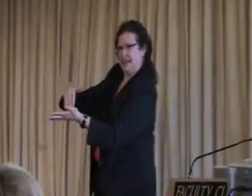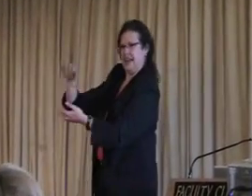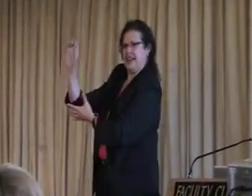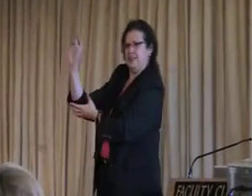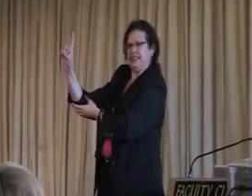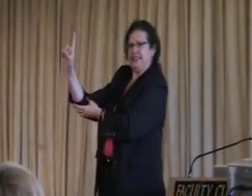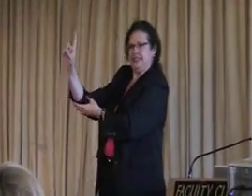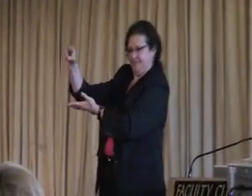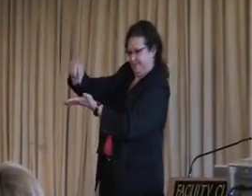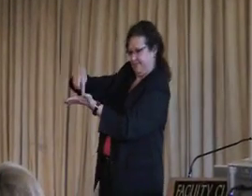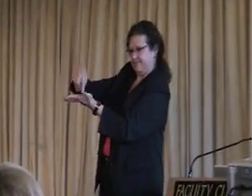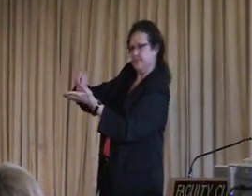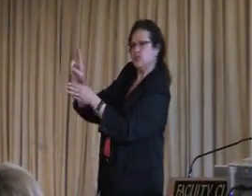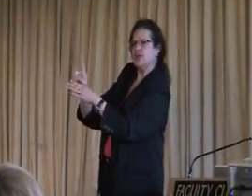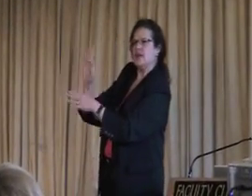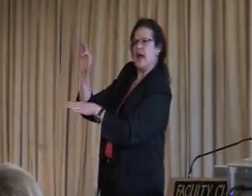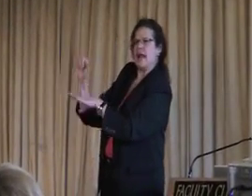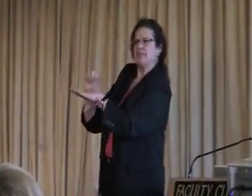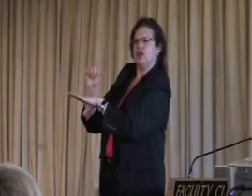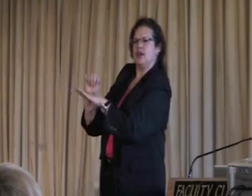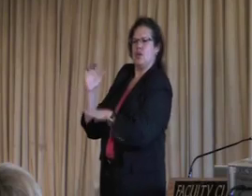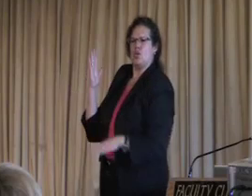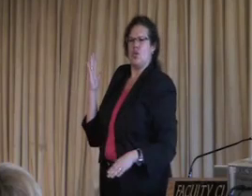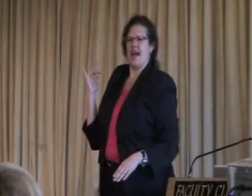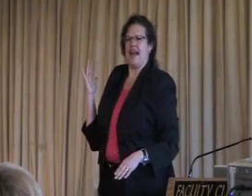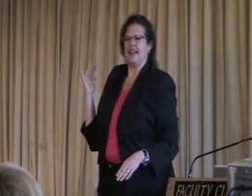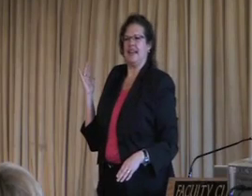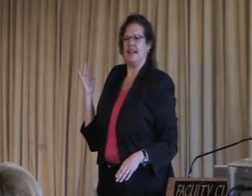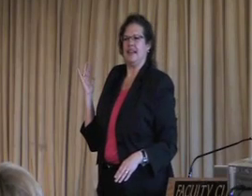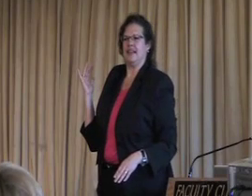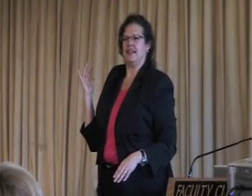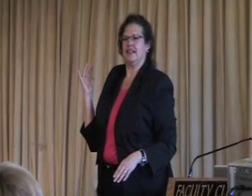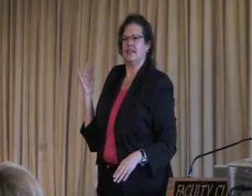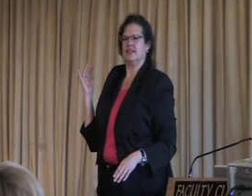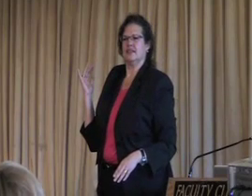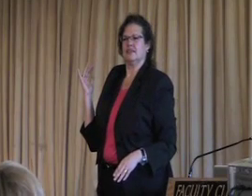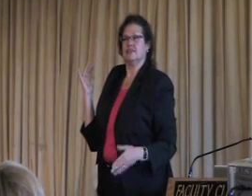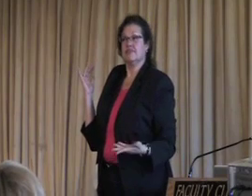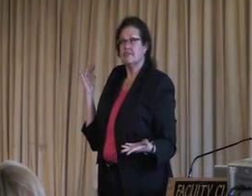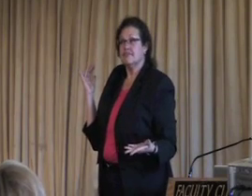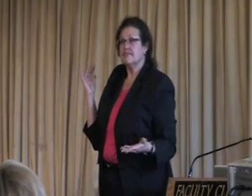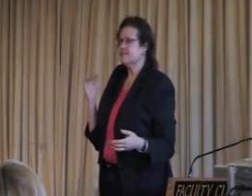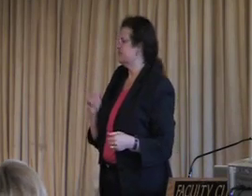about why the centre was established here in Edmonton at the University of Alberta.